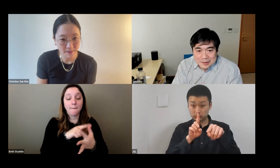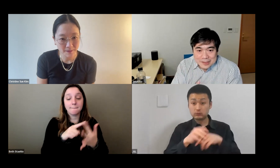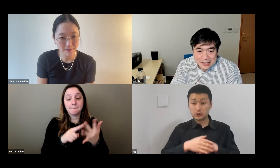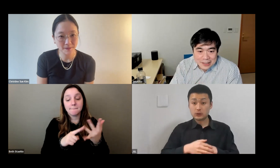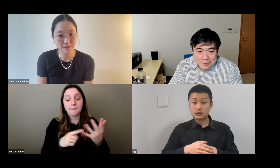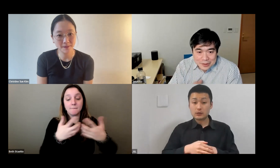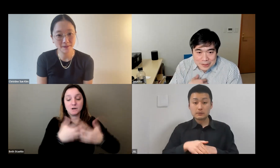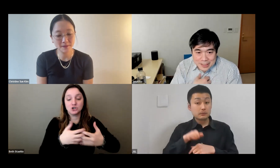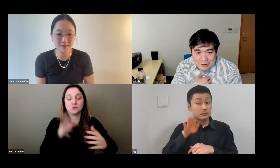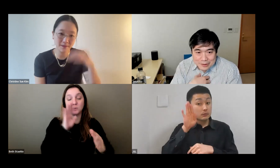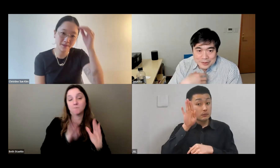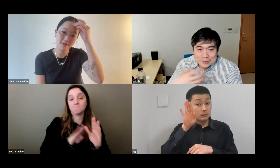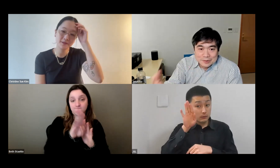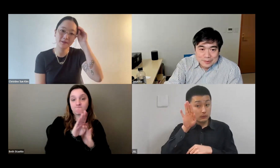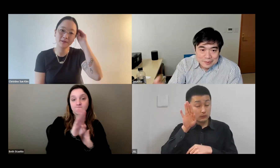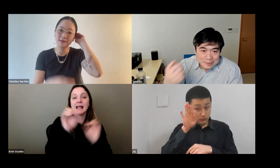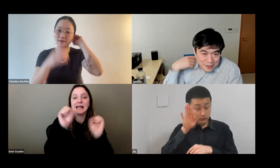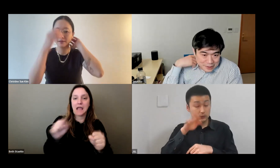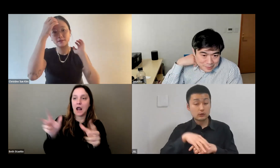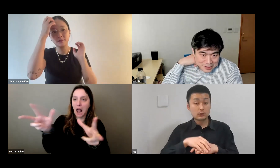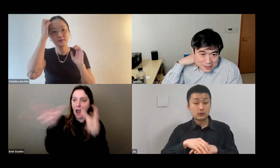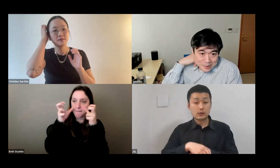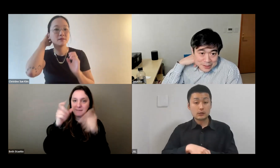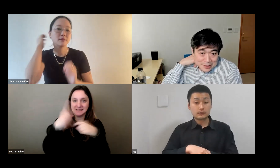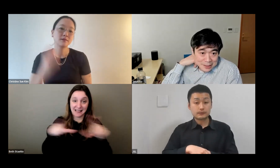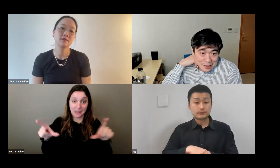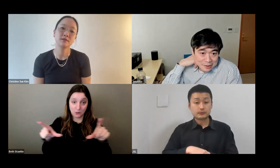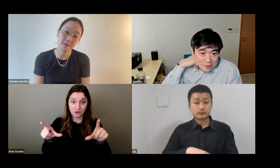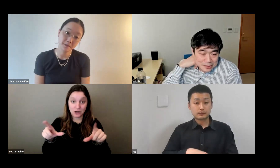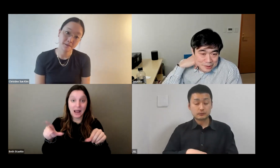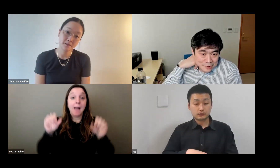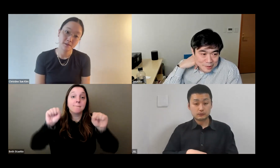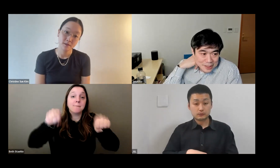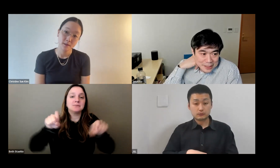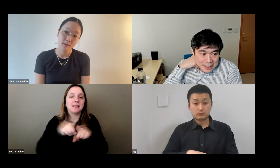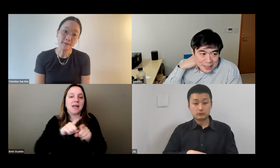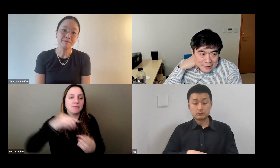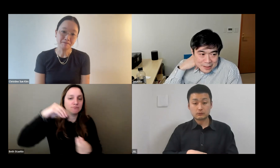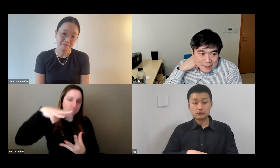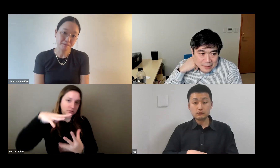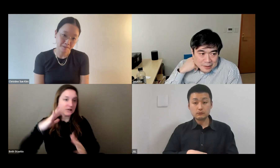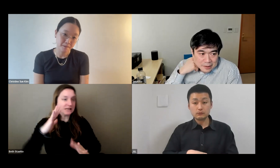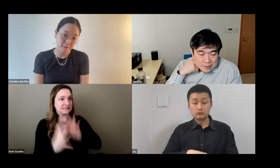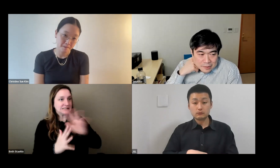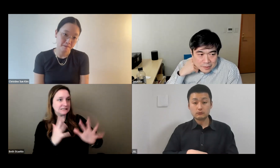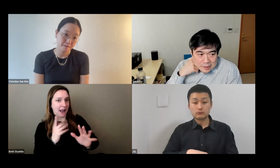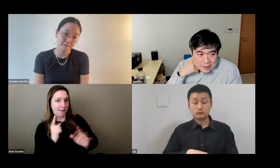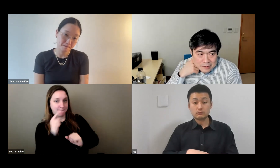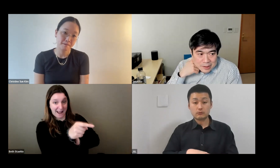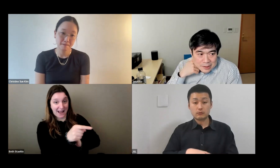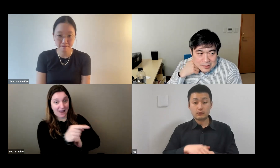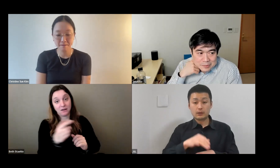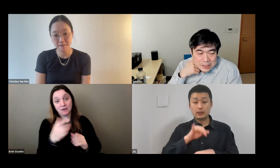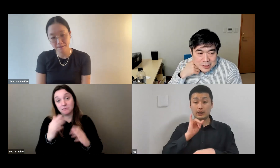sign language and also possibly display sign language. So I think that, you know these machines